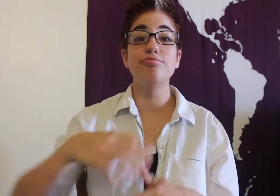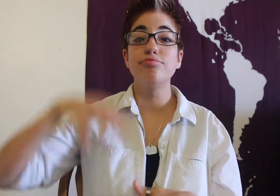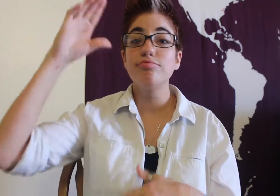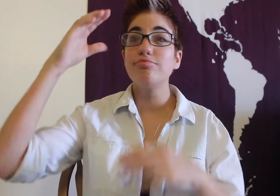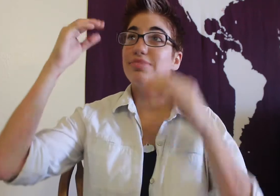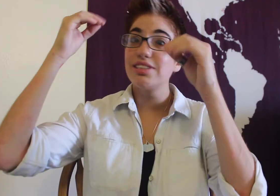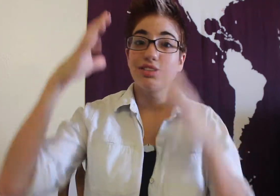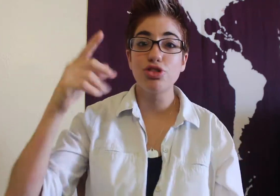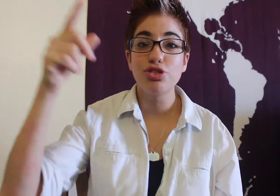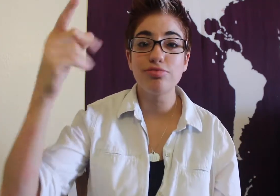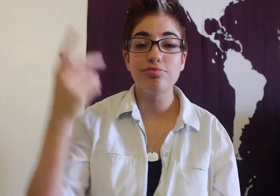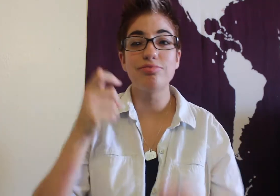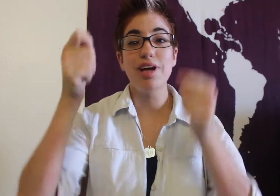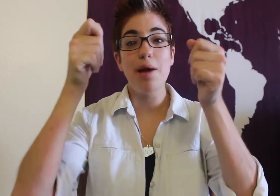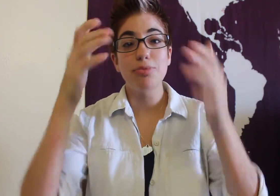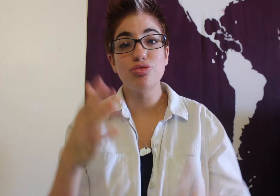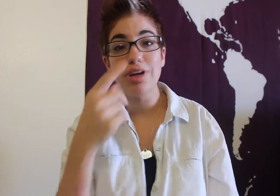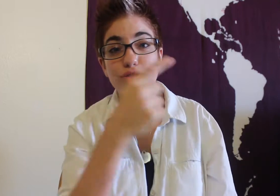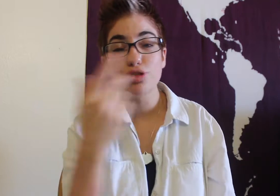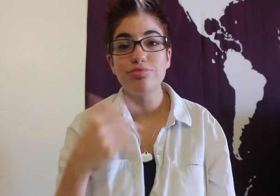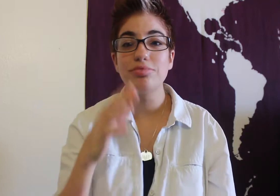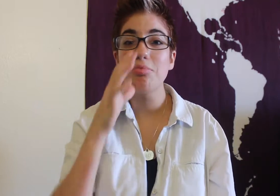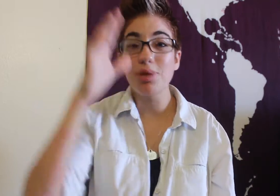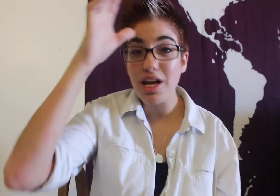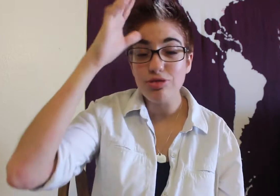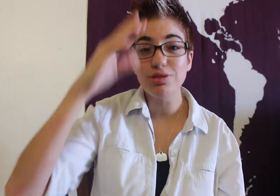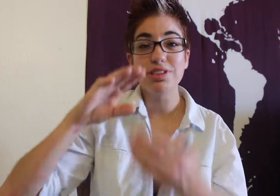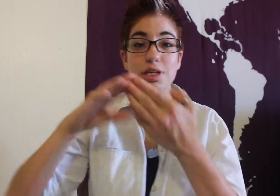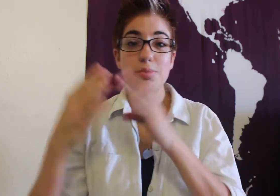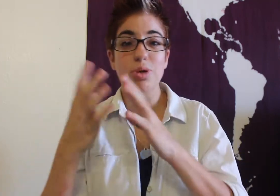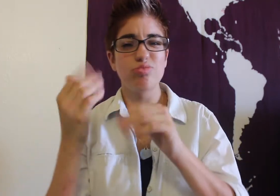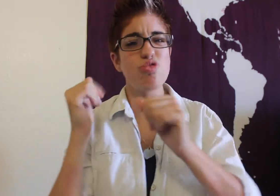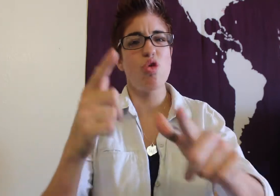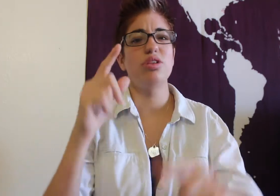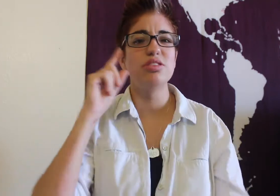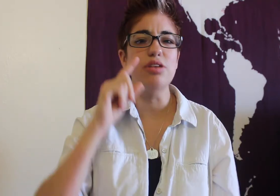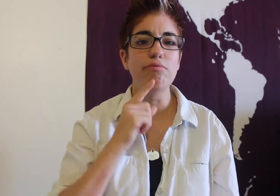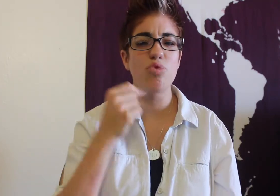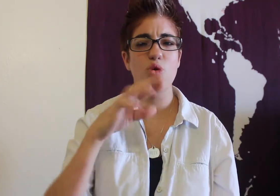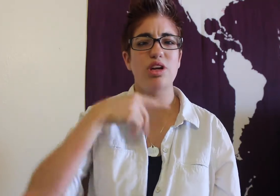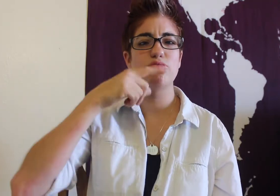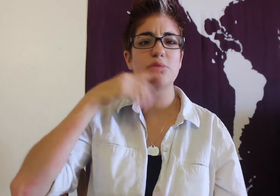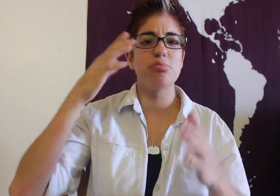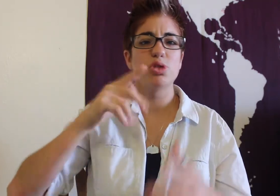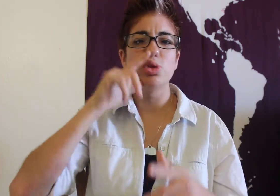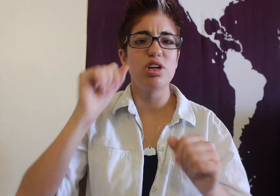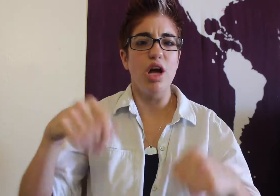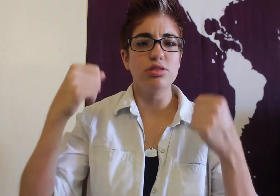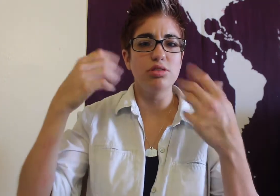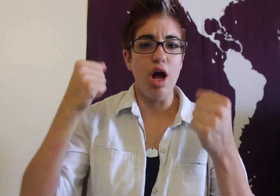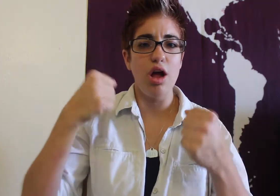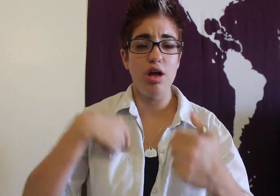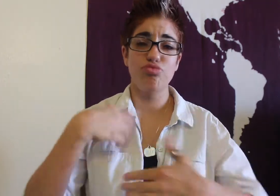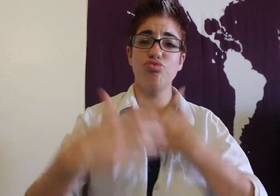It means every teacher, administrator, parent or community member is Deaf or hearing allies who sign well.